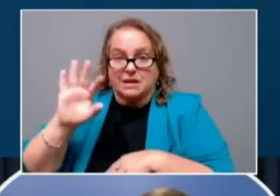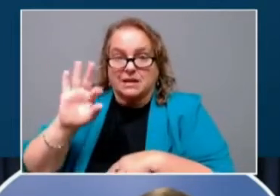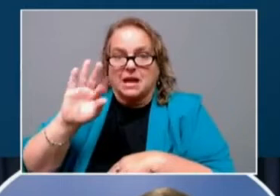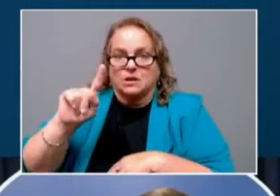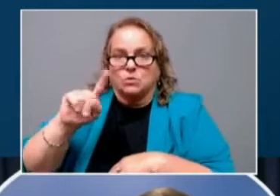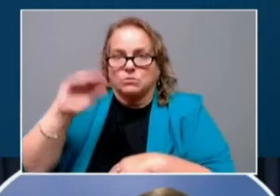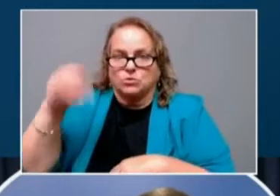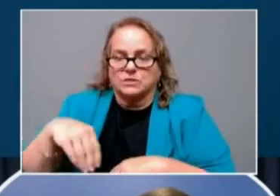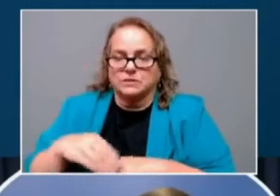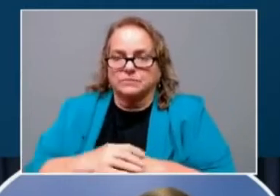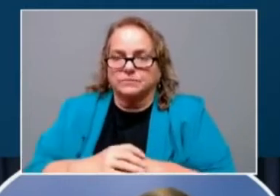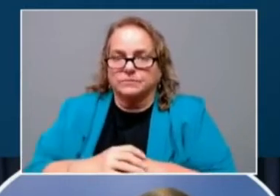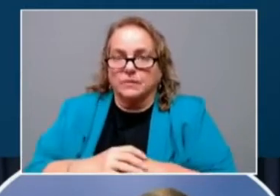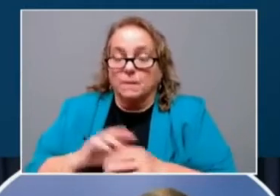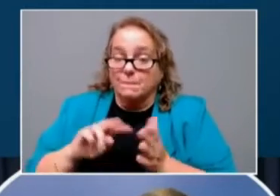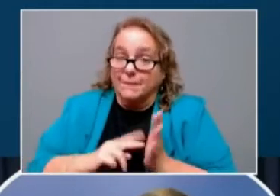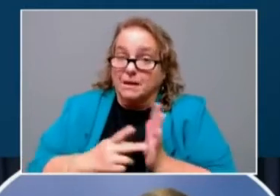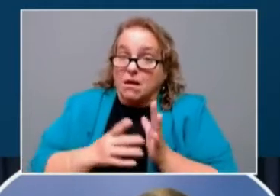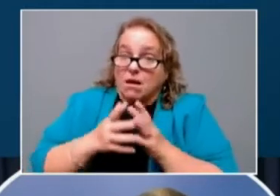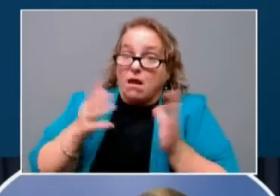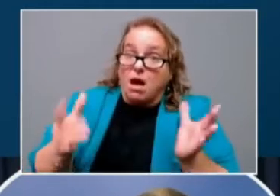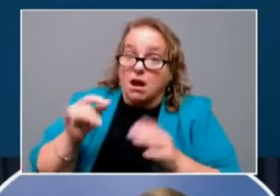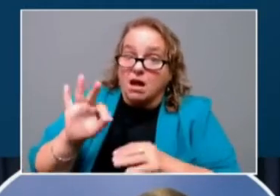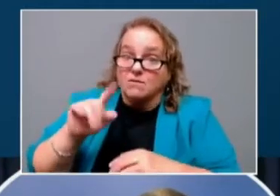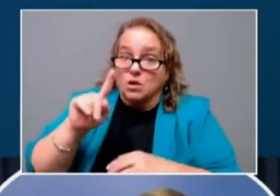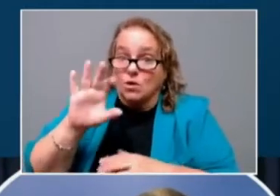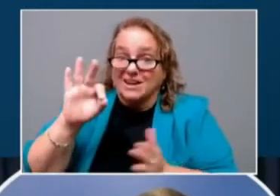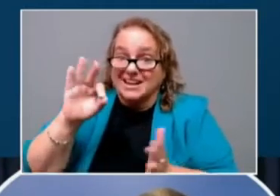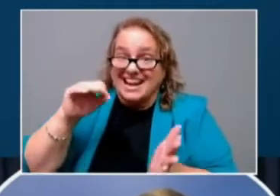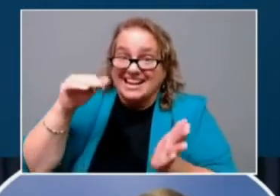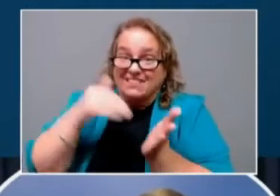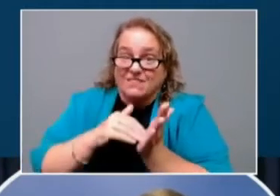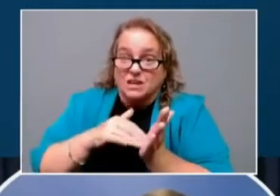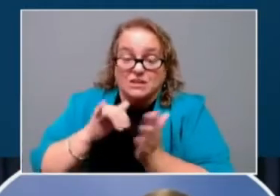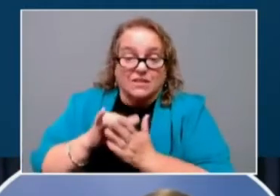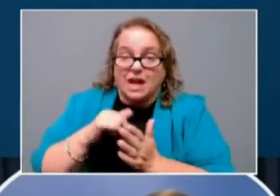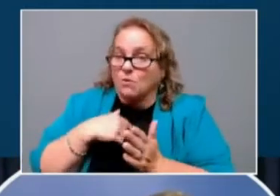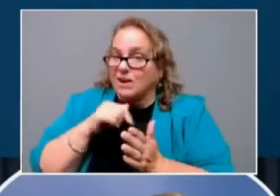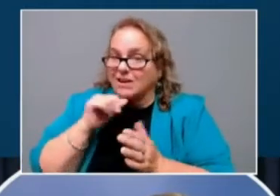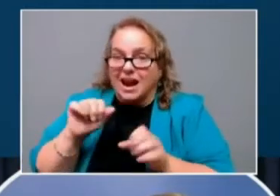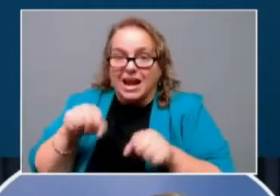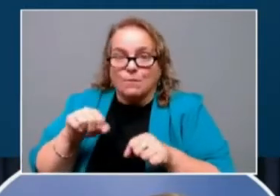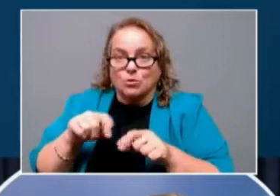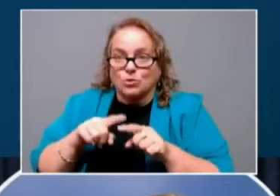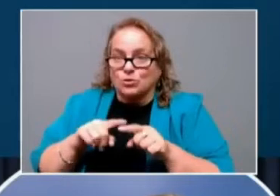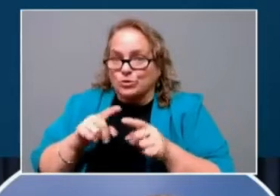lot of the 190,000 that we weren't able previously to put an age on our in the